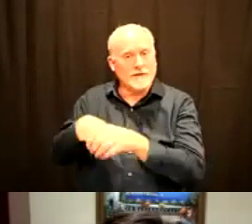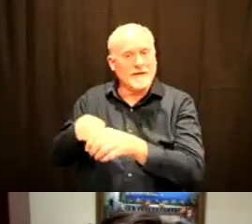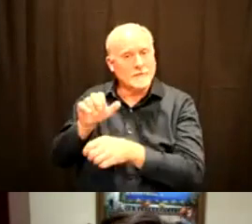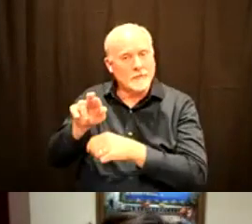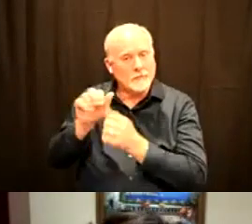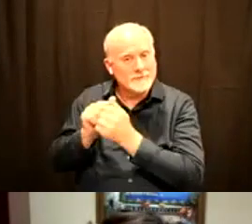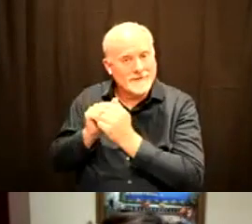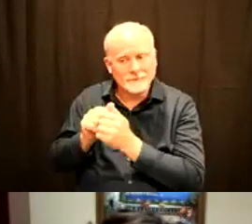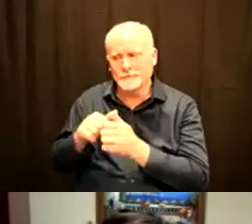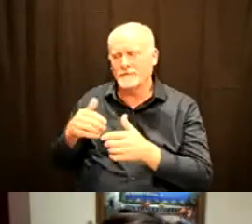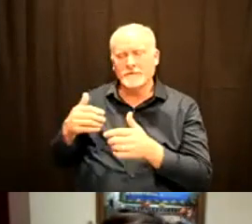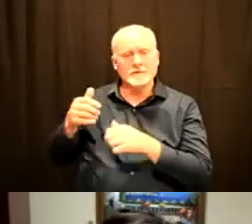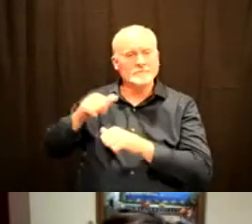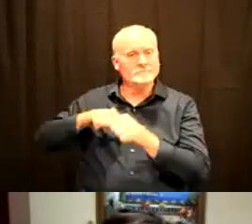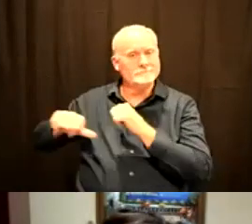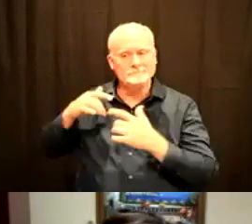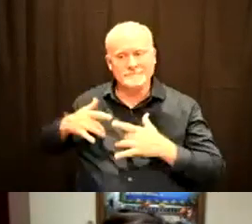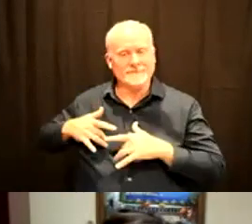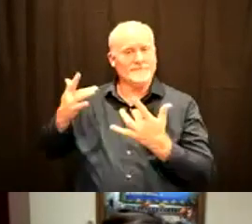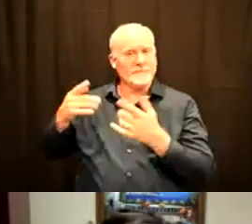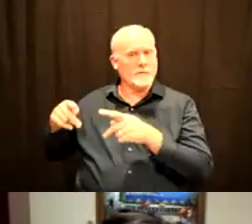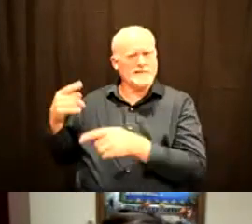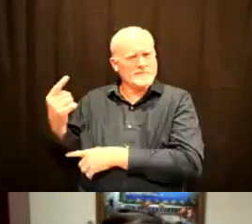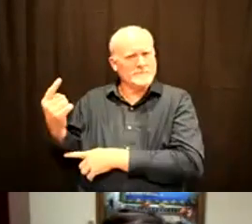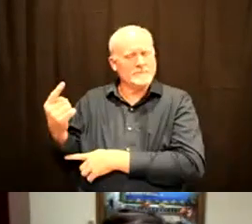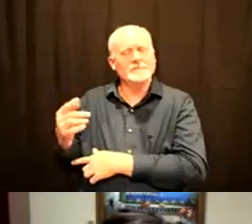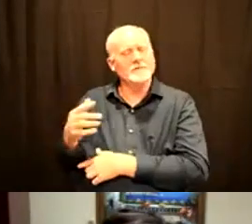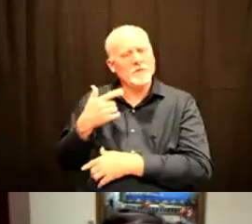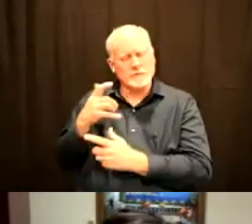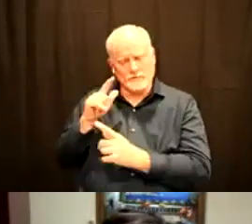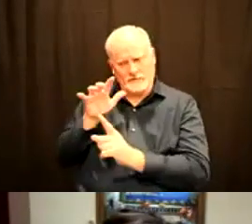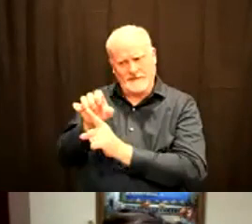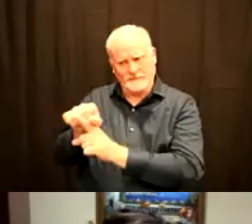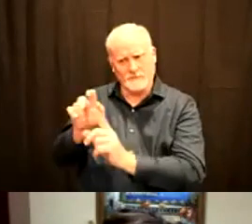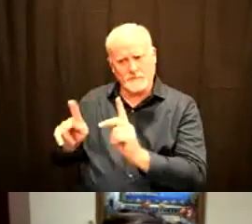social event together so we want to make sure to identify those folks that are testing positive